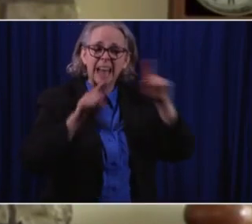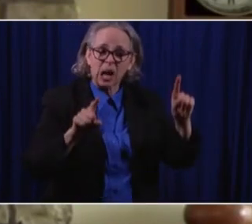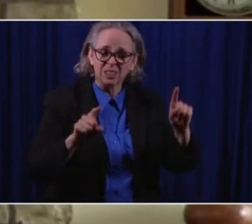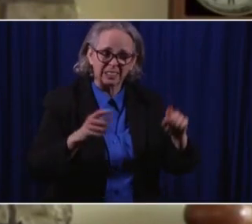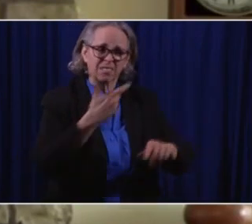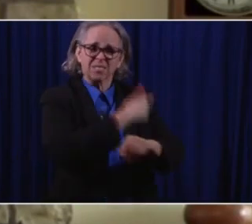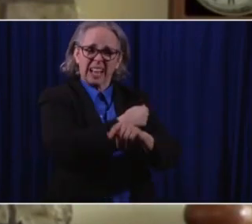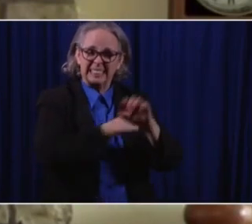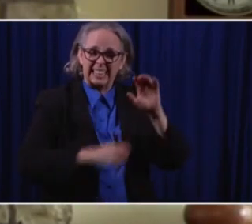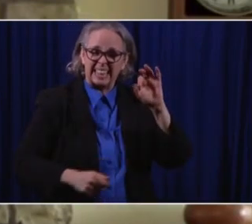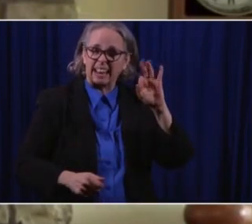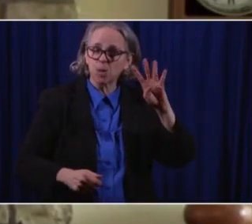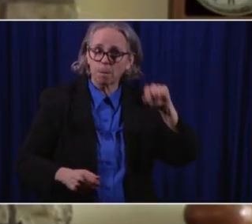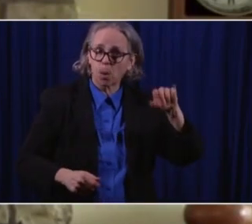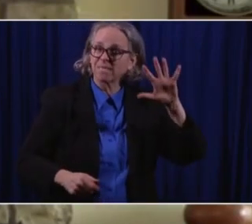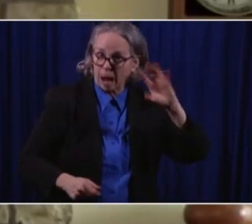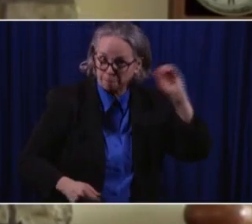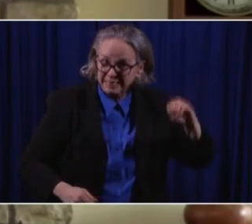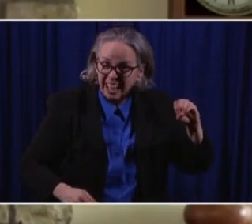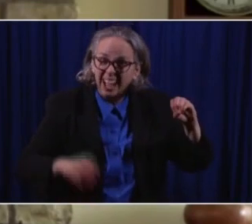more even more effective than they at first thought Moderna